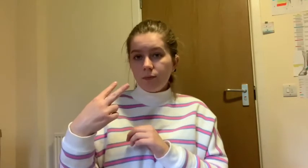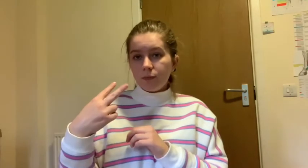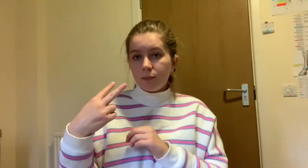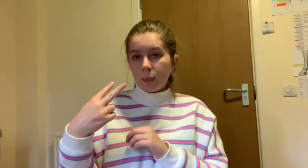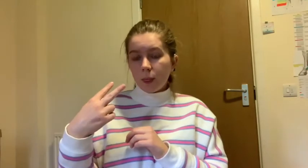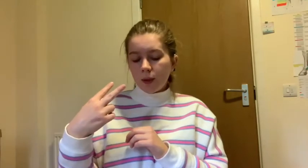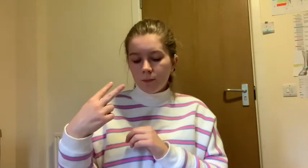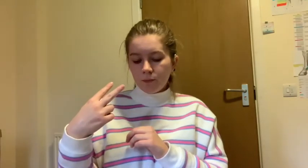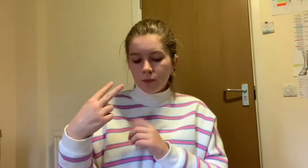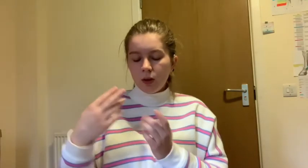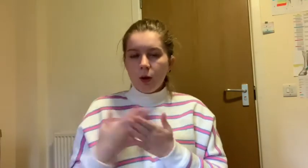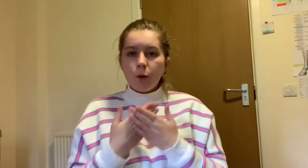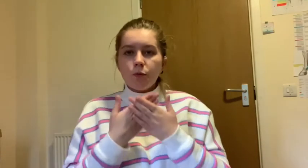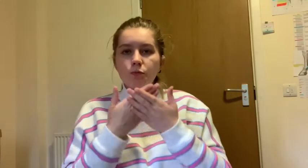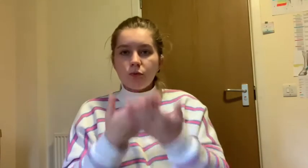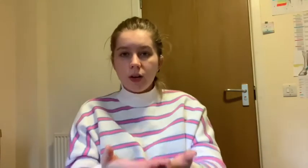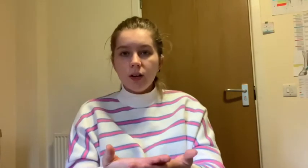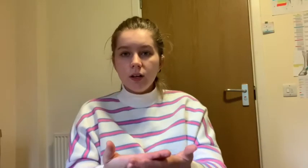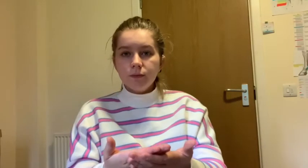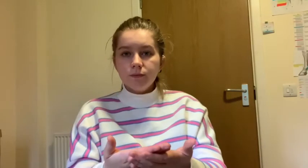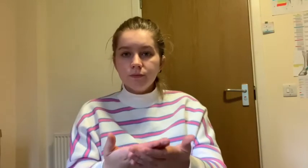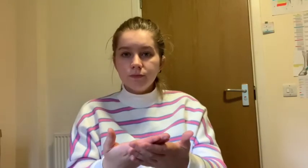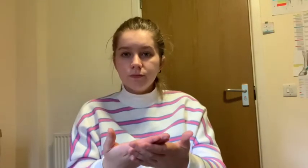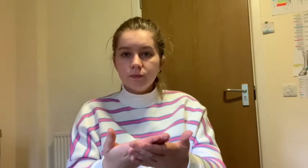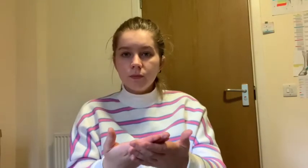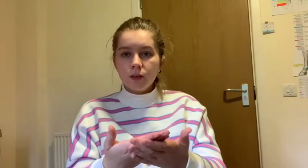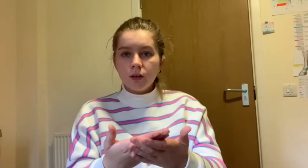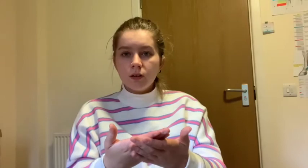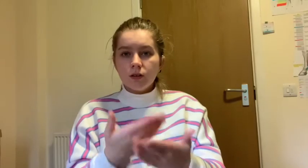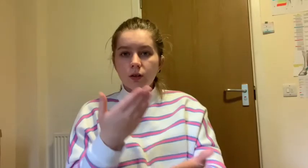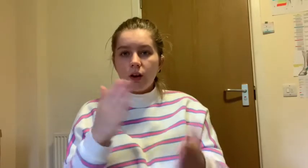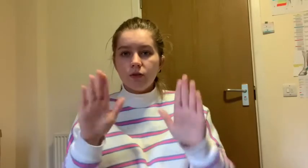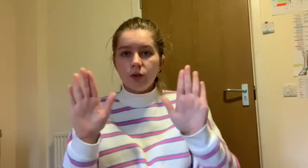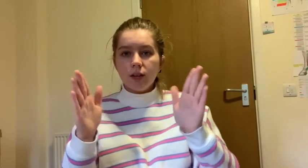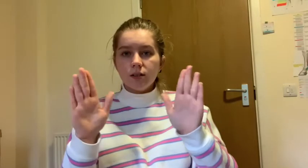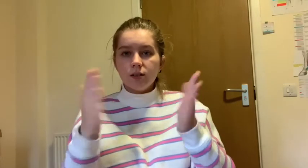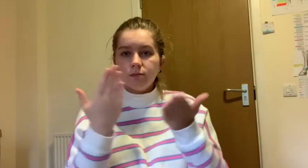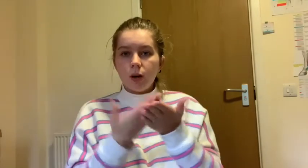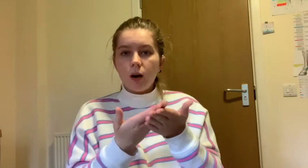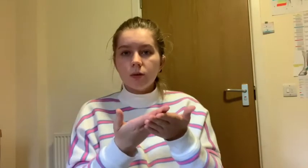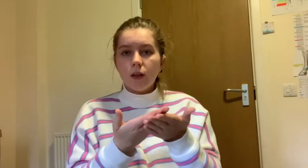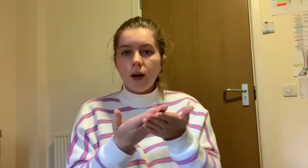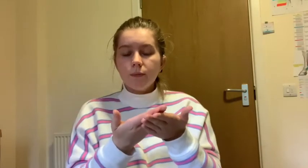"Bring" so you have to hands in a palm like that